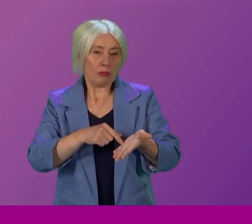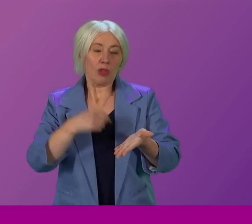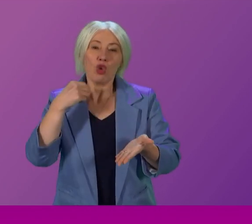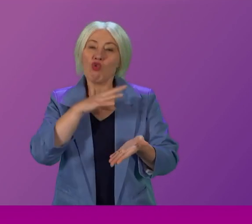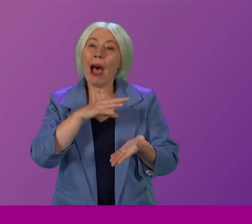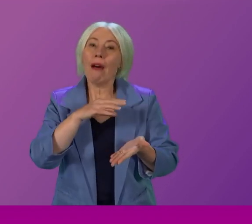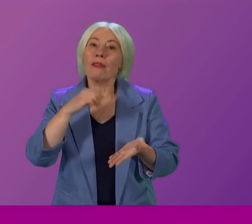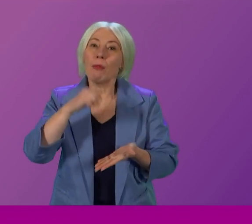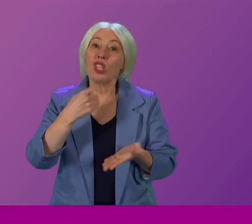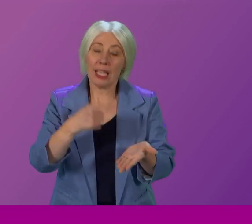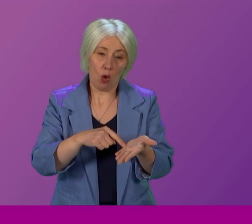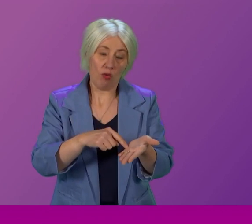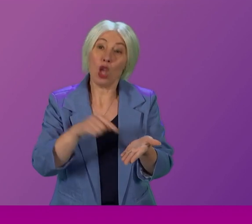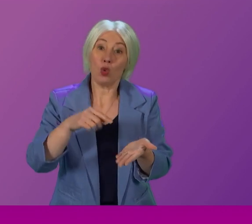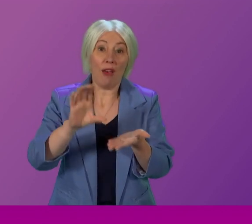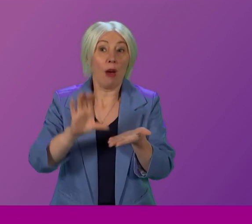lines in the draft budget where they think that that money should come from. Should